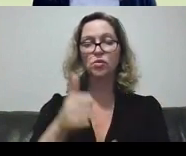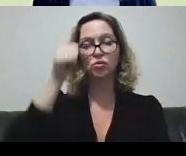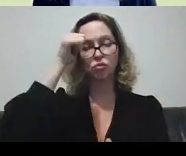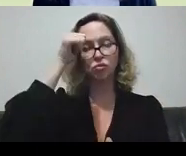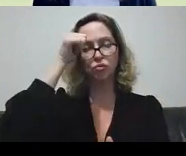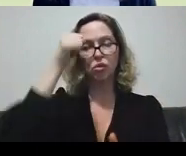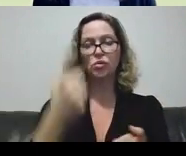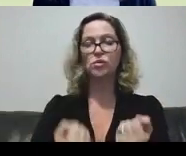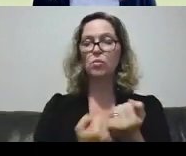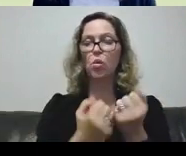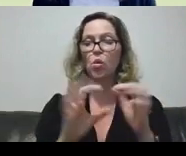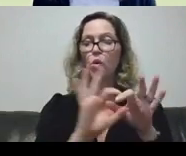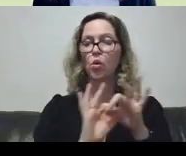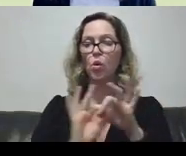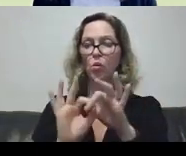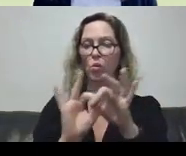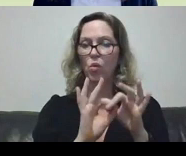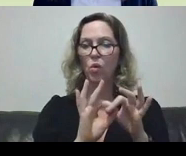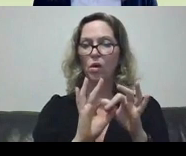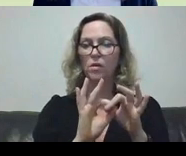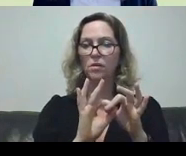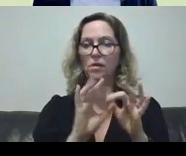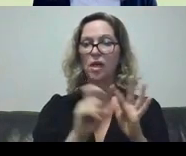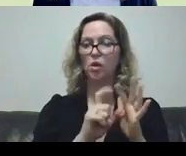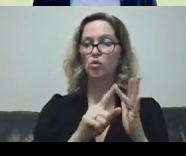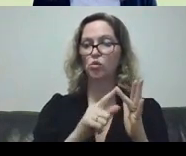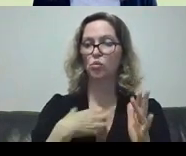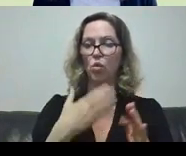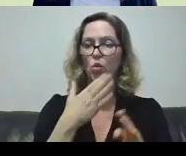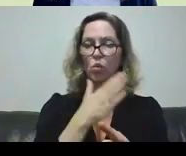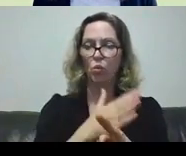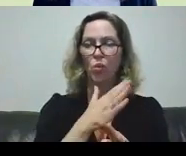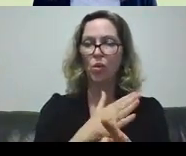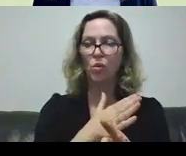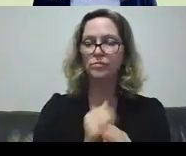more than you would think like most people would think the role is much